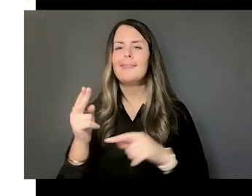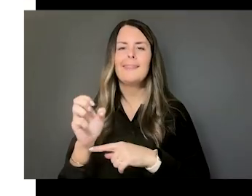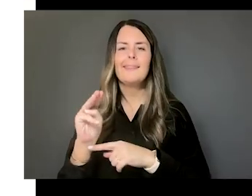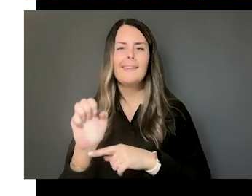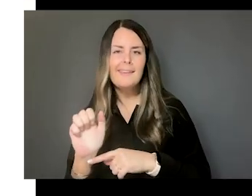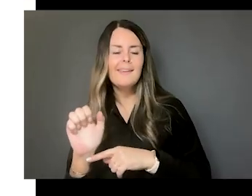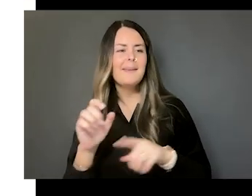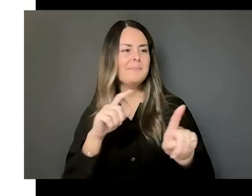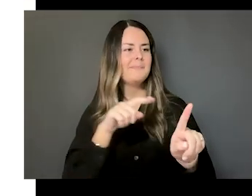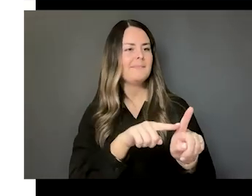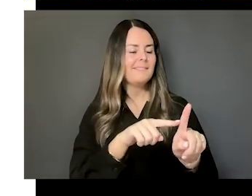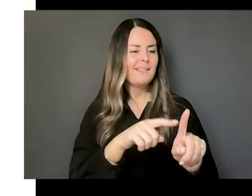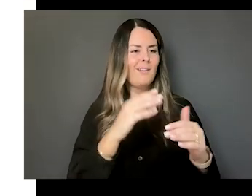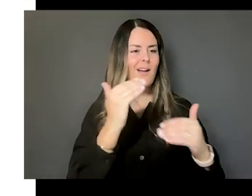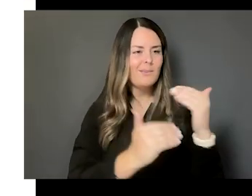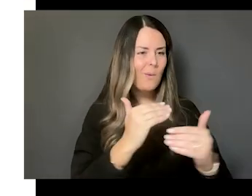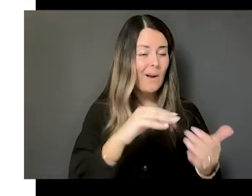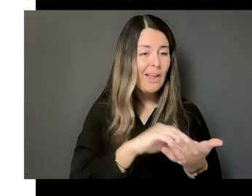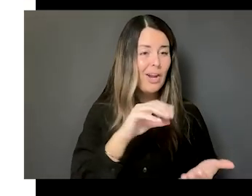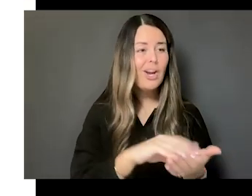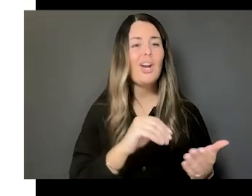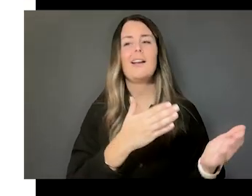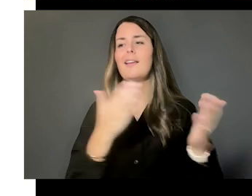And also that ongoing professional learning component.